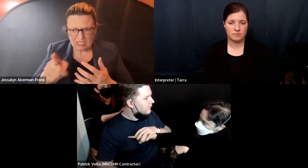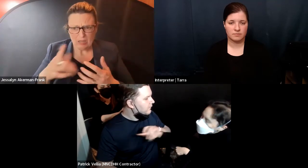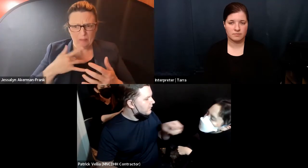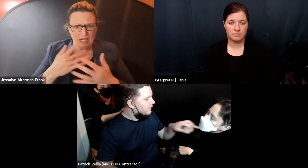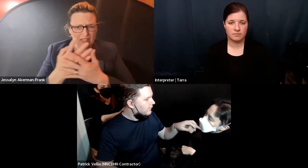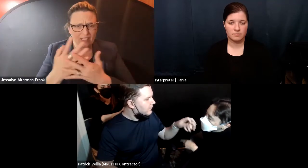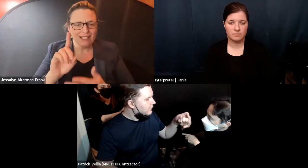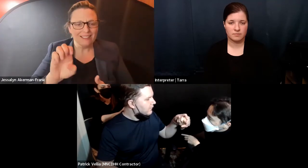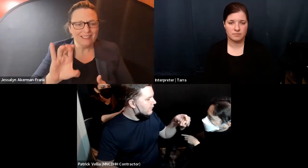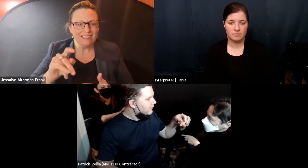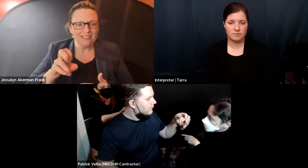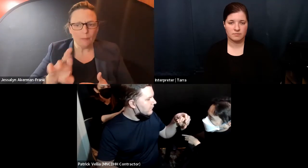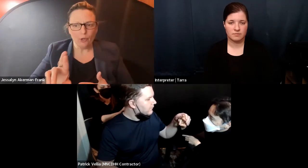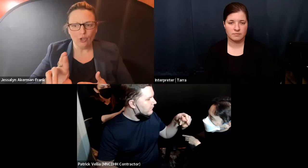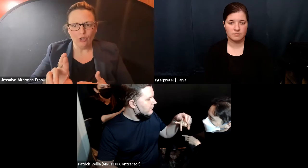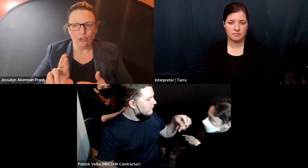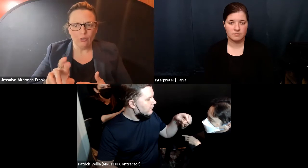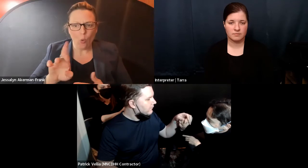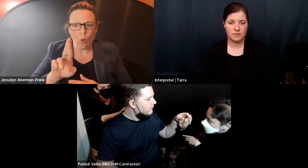But sometimes you'll get that automatic response that says "encrypt the message."